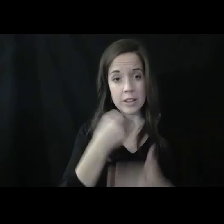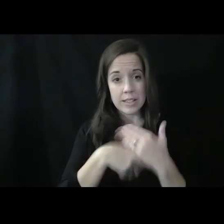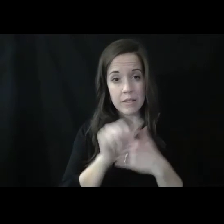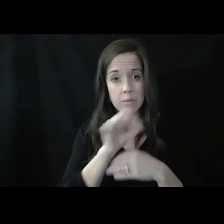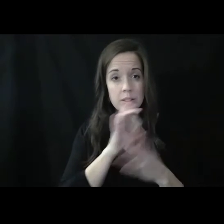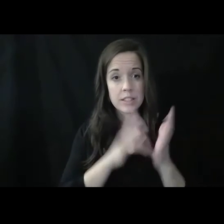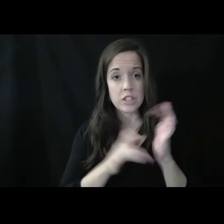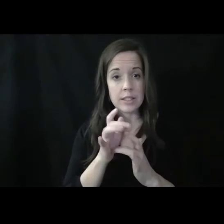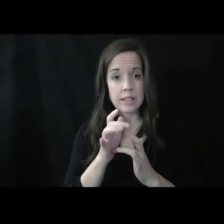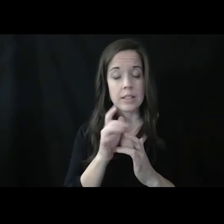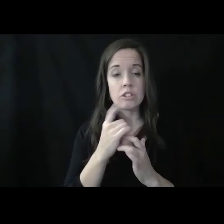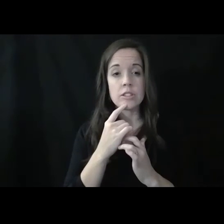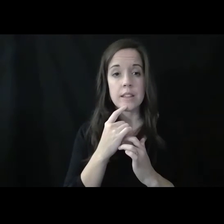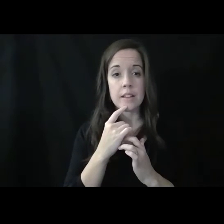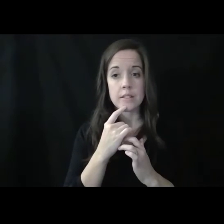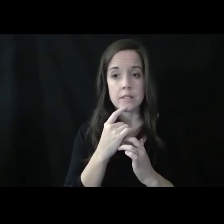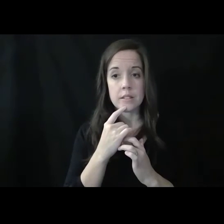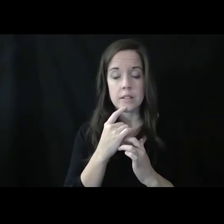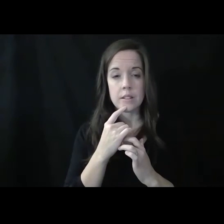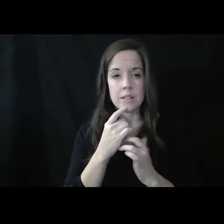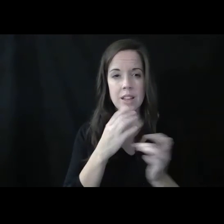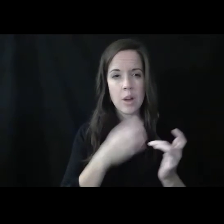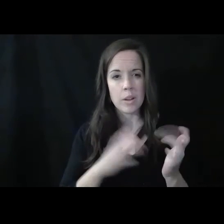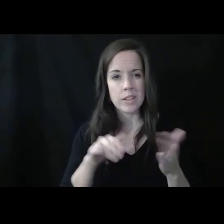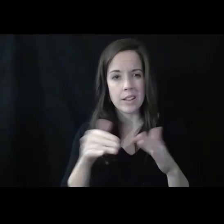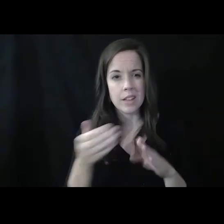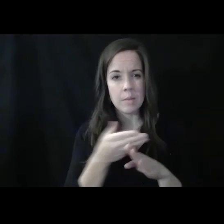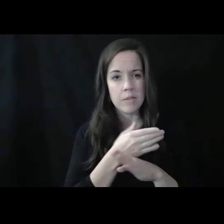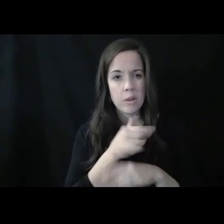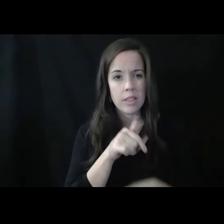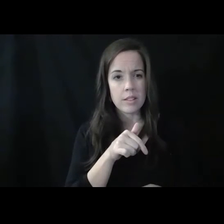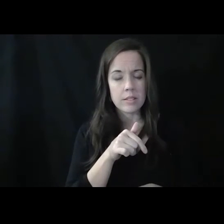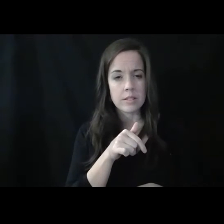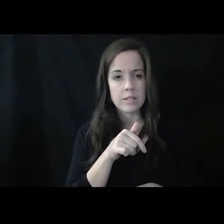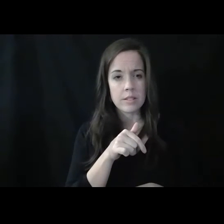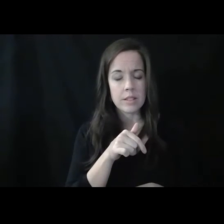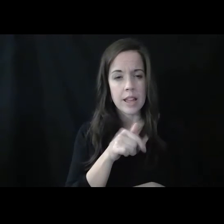And she says, "Oh, I wish I had died before this and was in oblivion, forgotten."